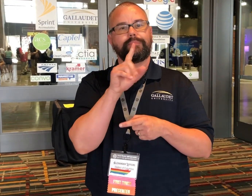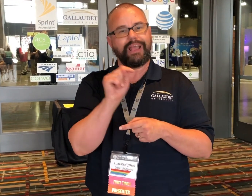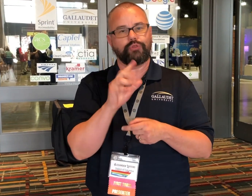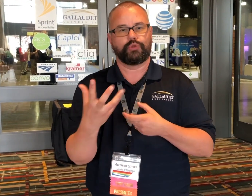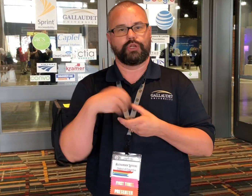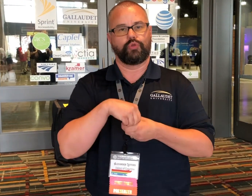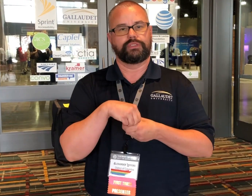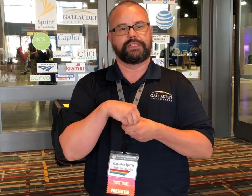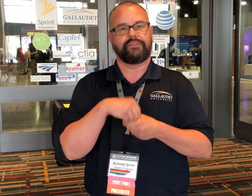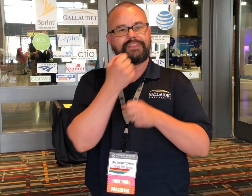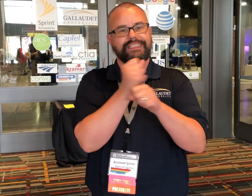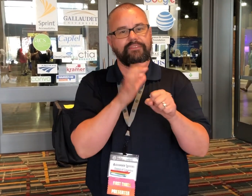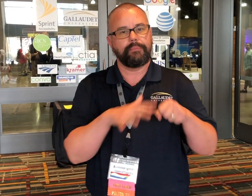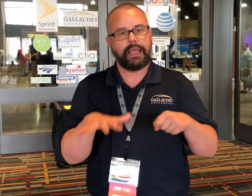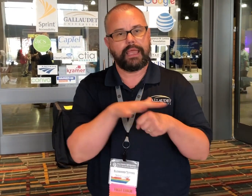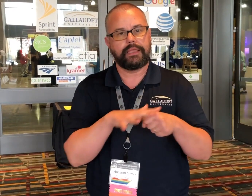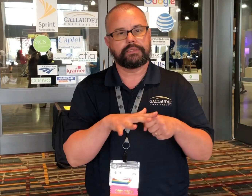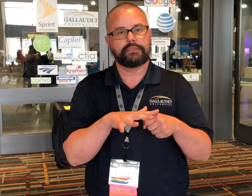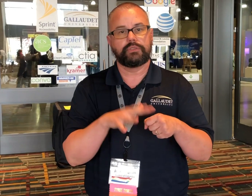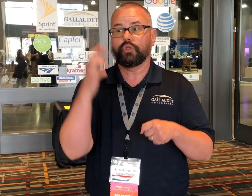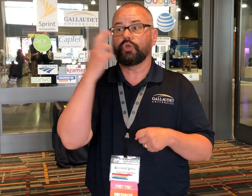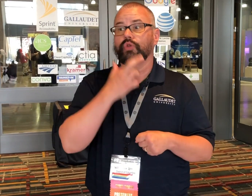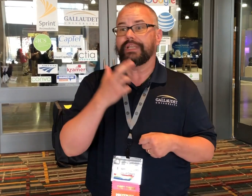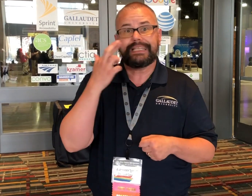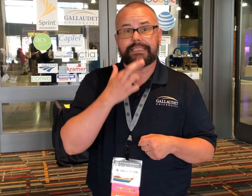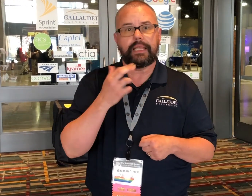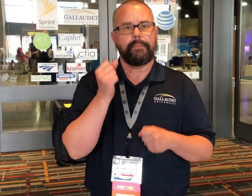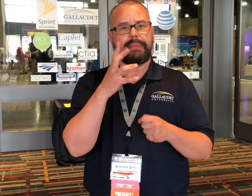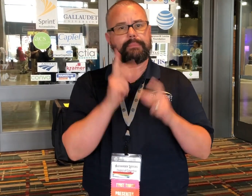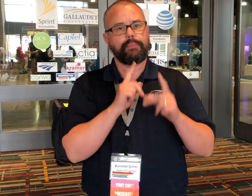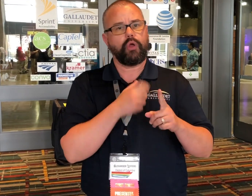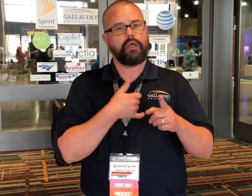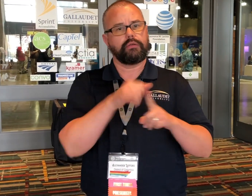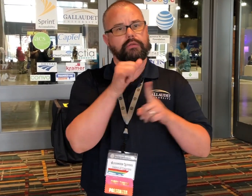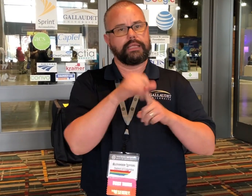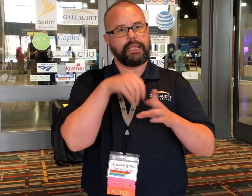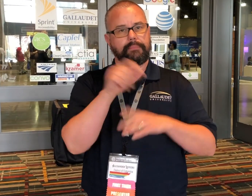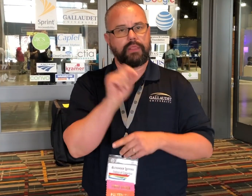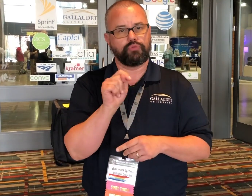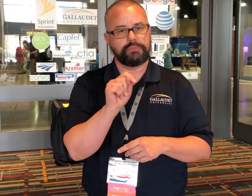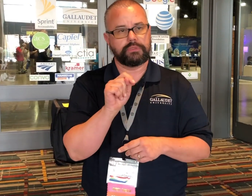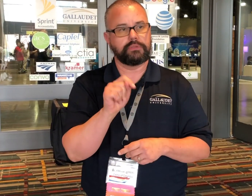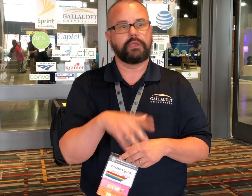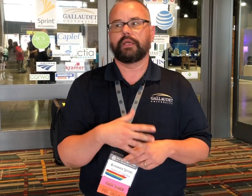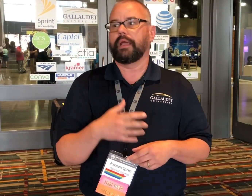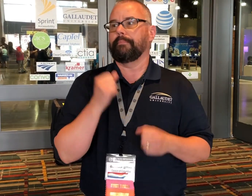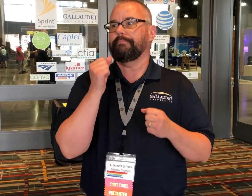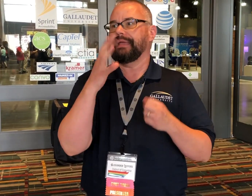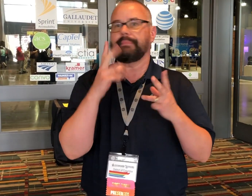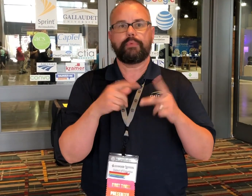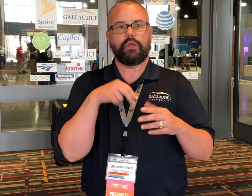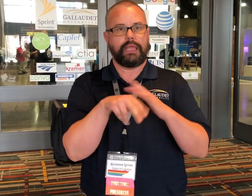also be gender inclusive. The reason behind this is that many people